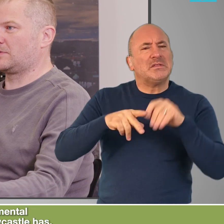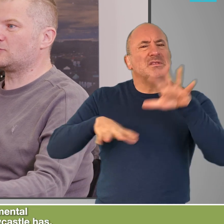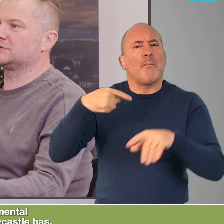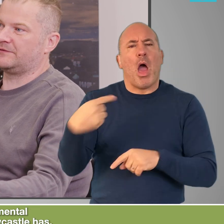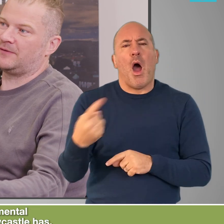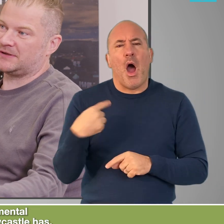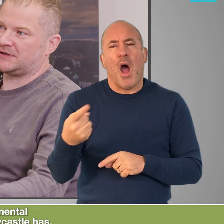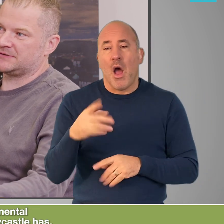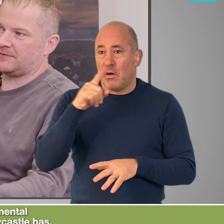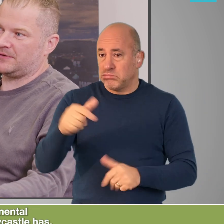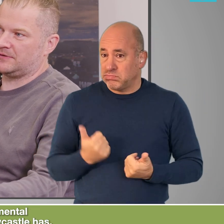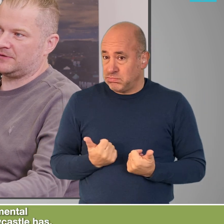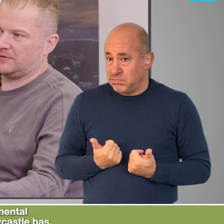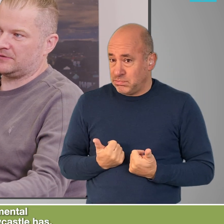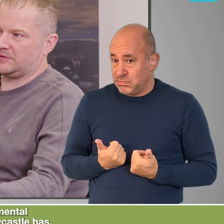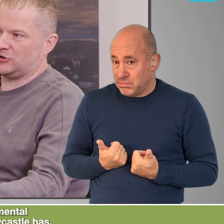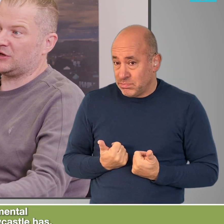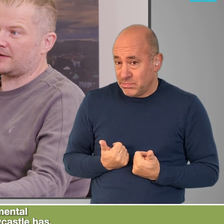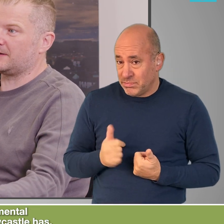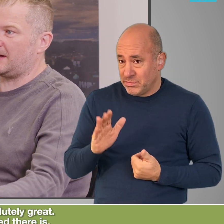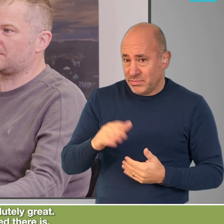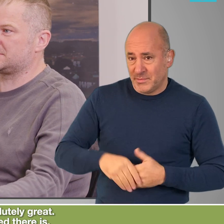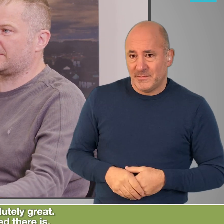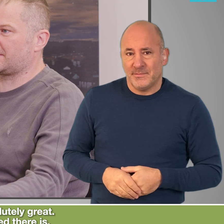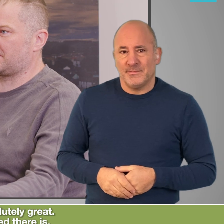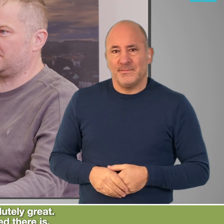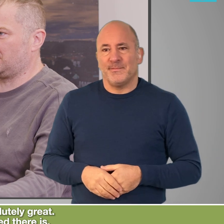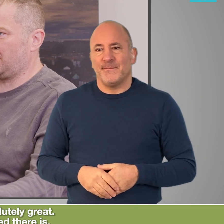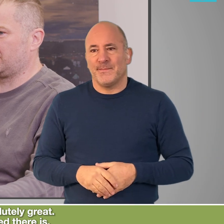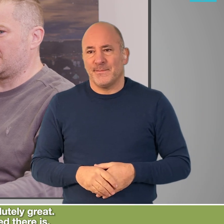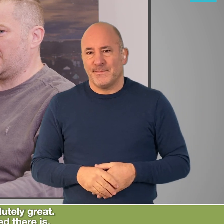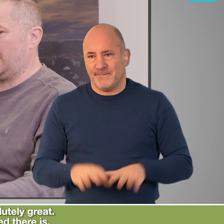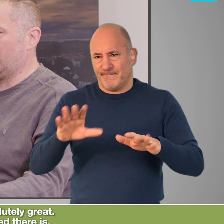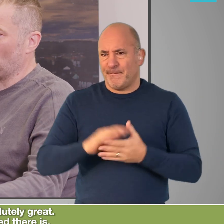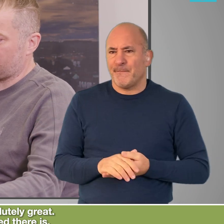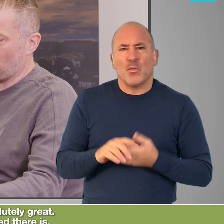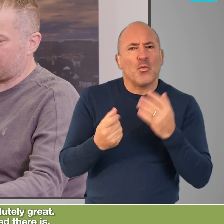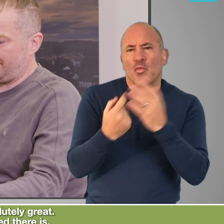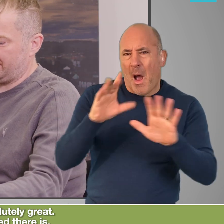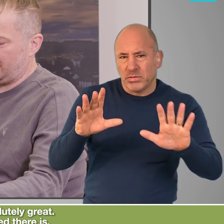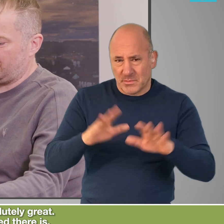social environmental challenges that Newcastle has, which I think is absolutely great. And what's happened there is,